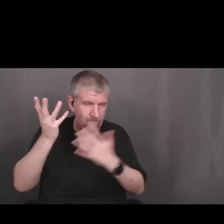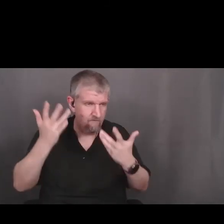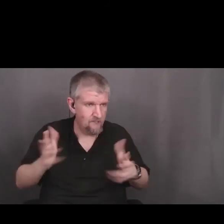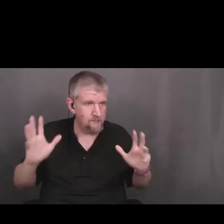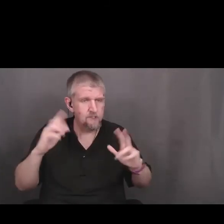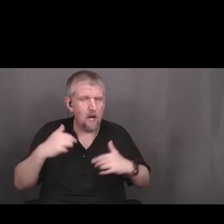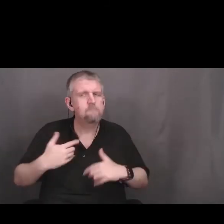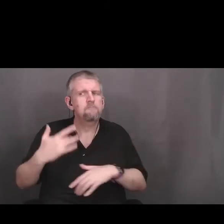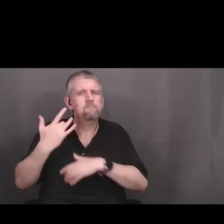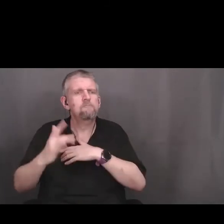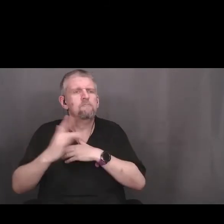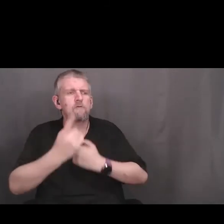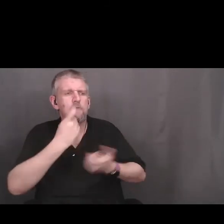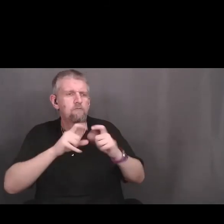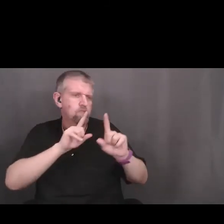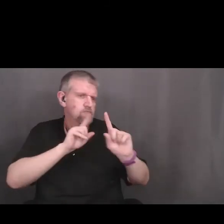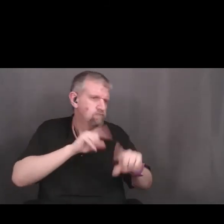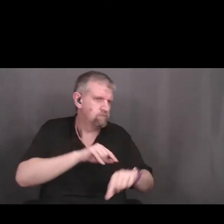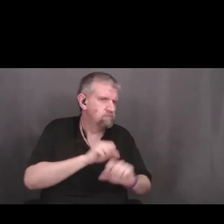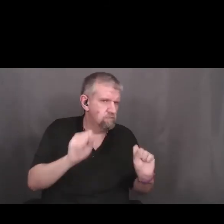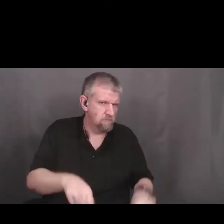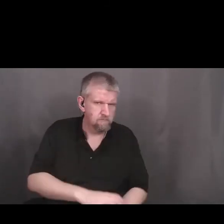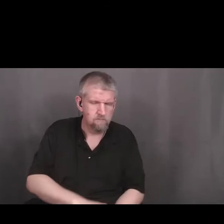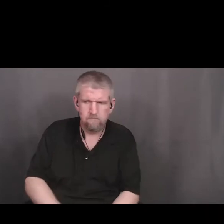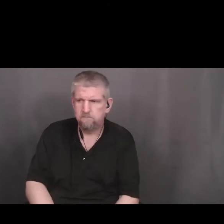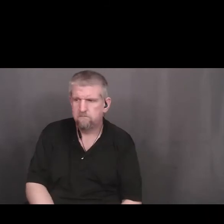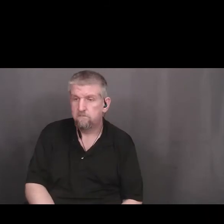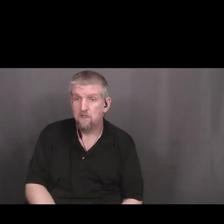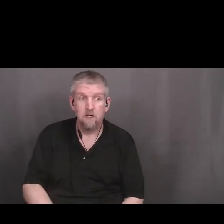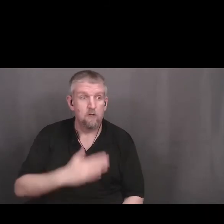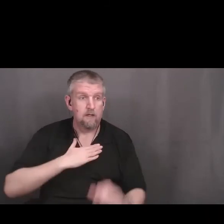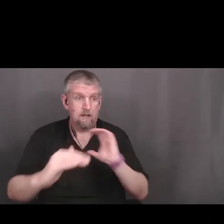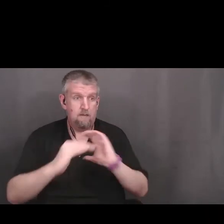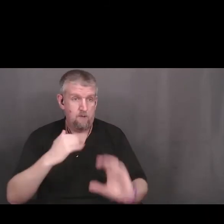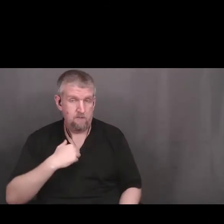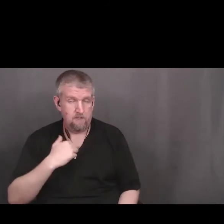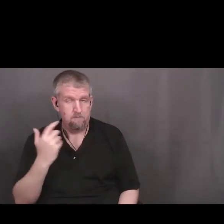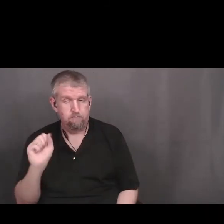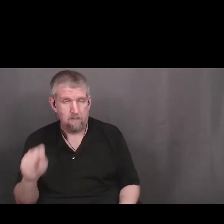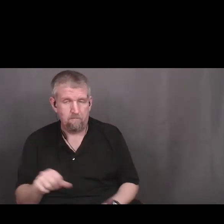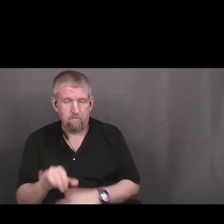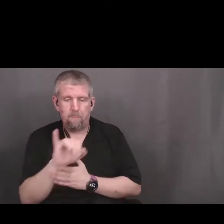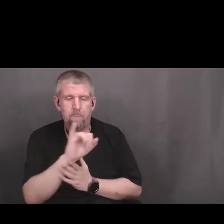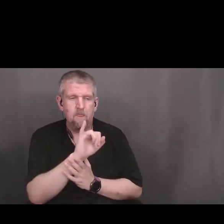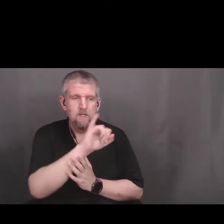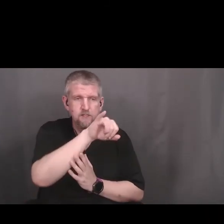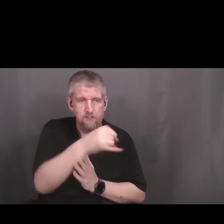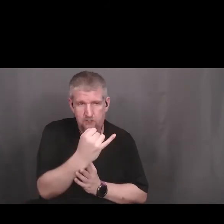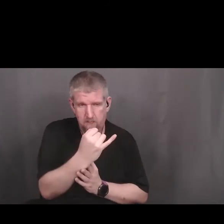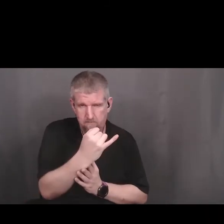to answer any questions you may have. My email as mentioned earlier is the letter JDelarosa,